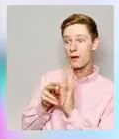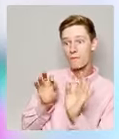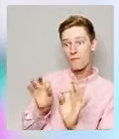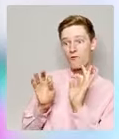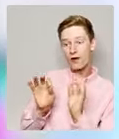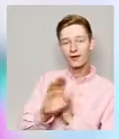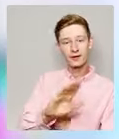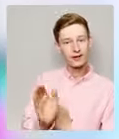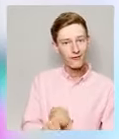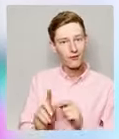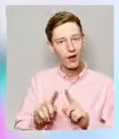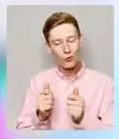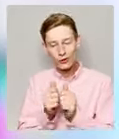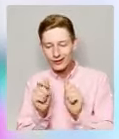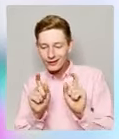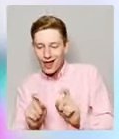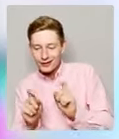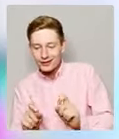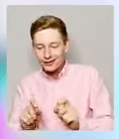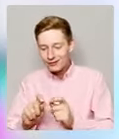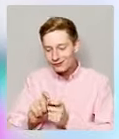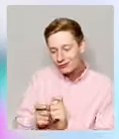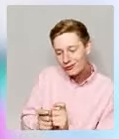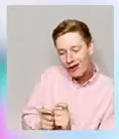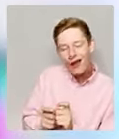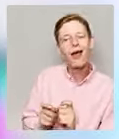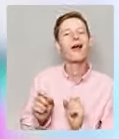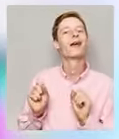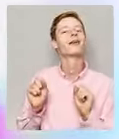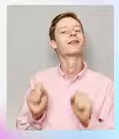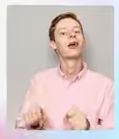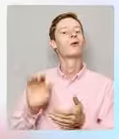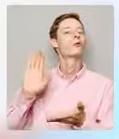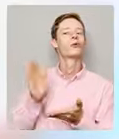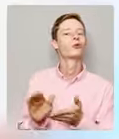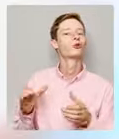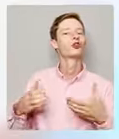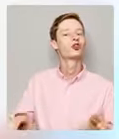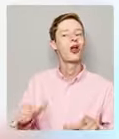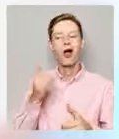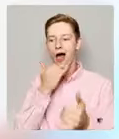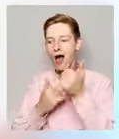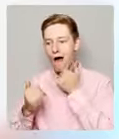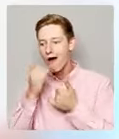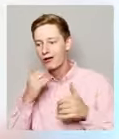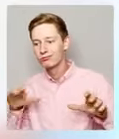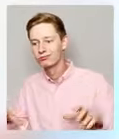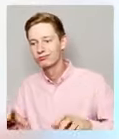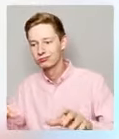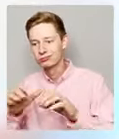you can significantly reduce the chance that a user will perform an unintended action. An additional step you can take